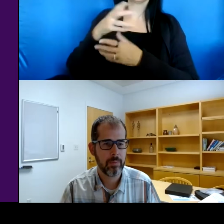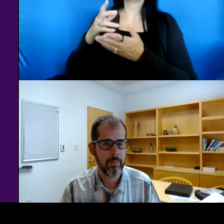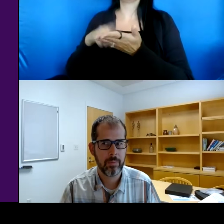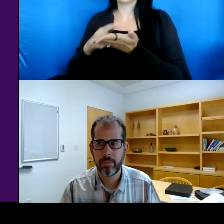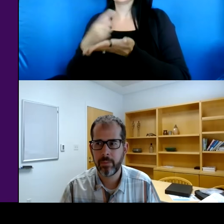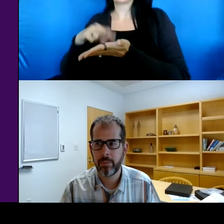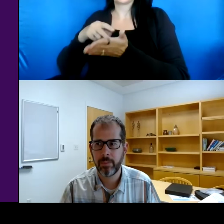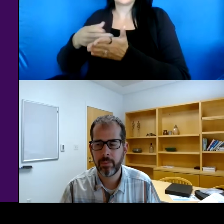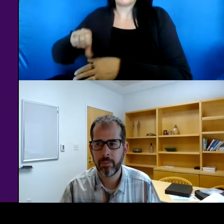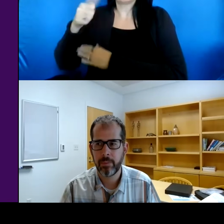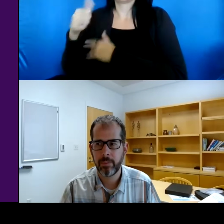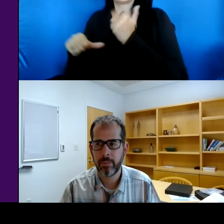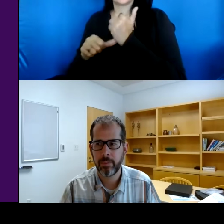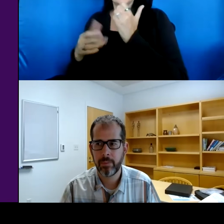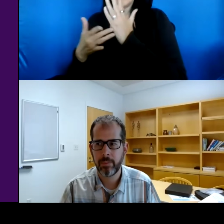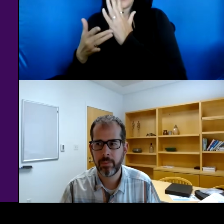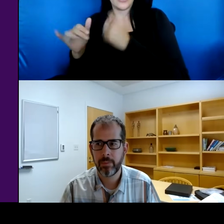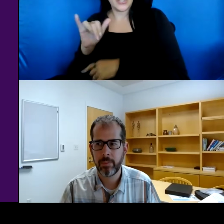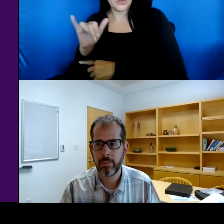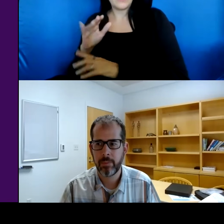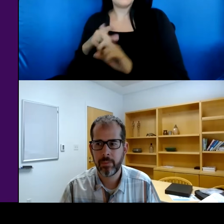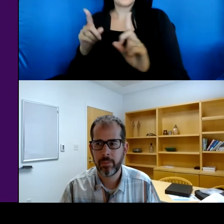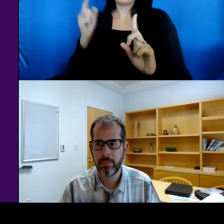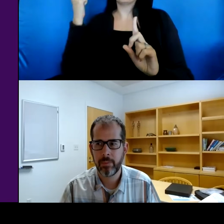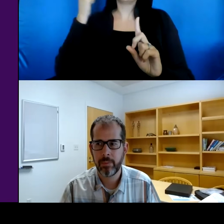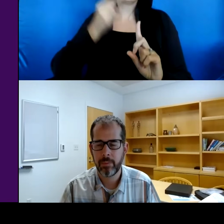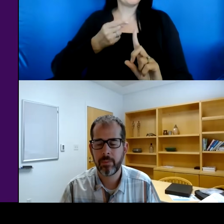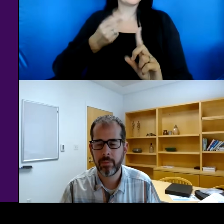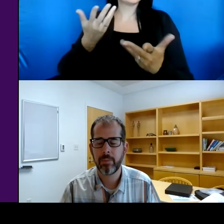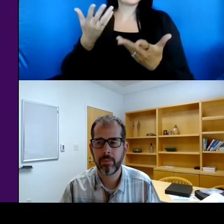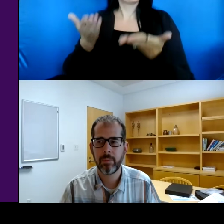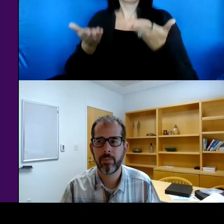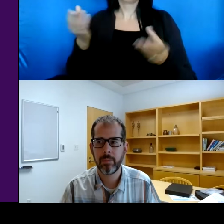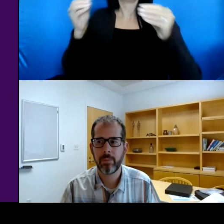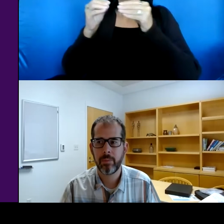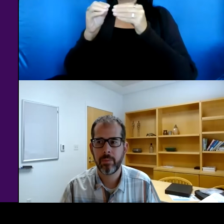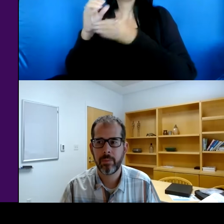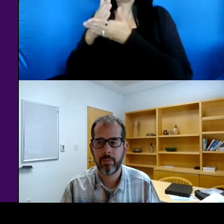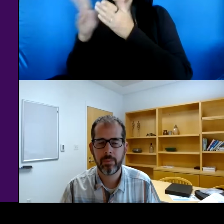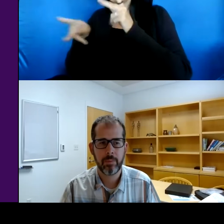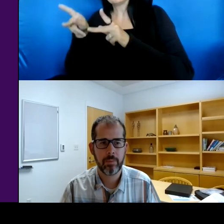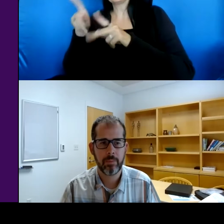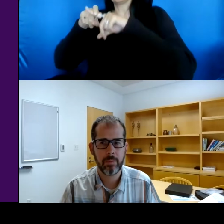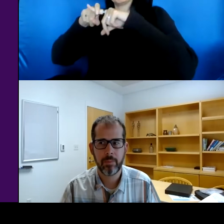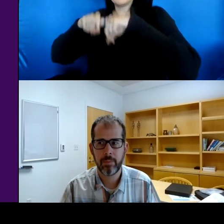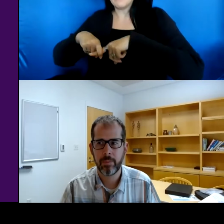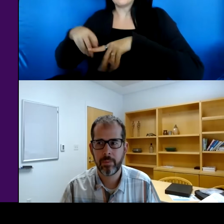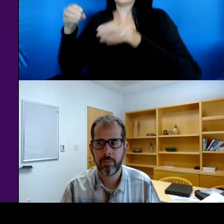there are people who might be more reliant on a keyboard but may also defer to using